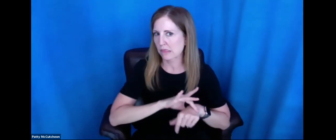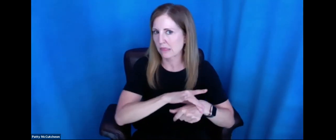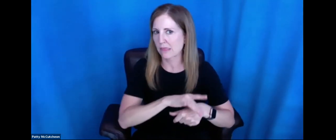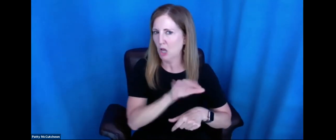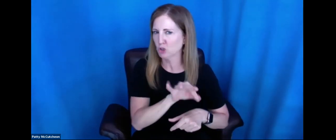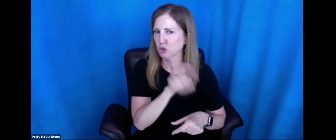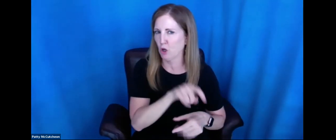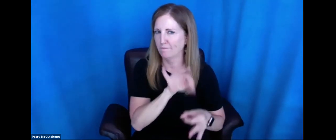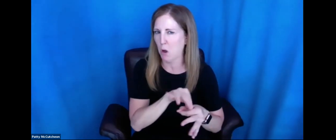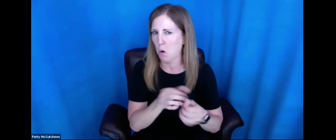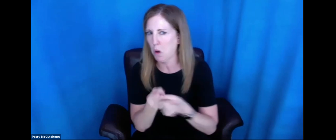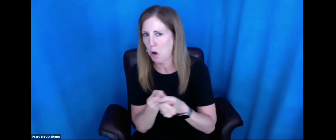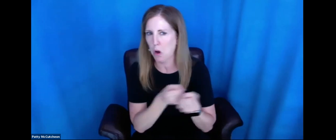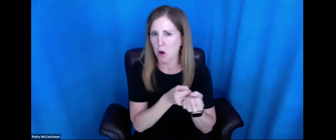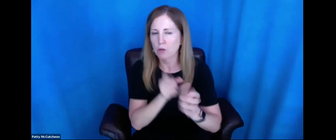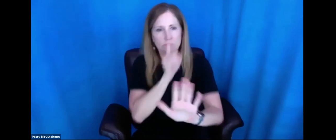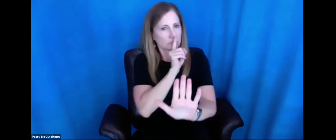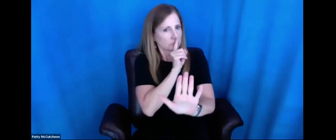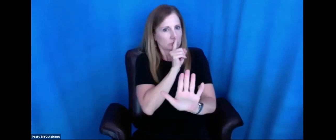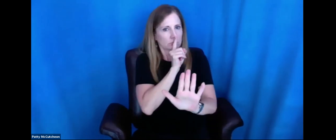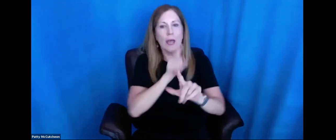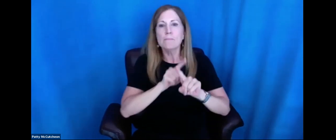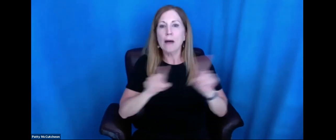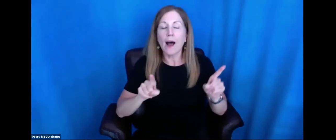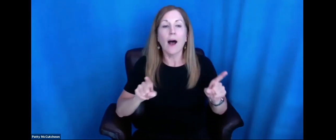if a person requires assistance, either physically or